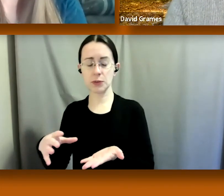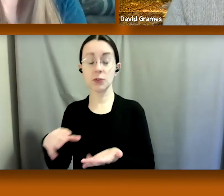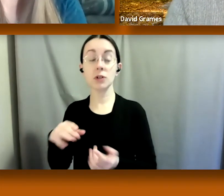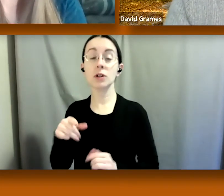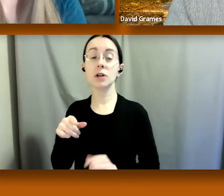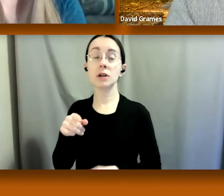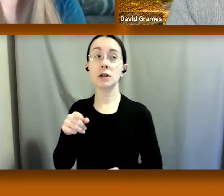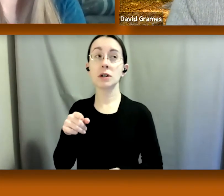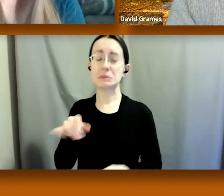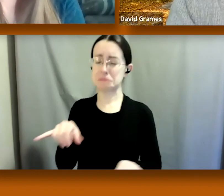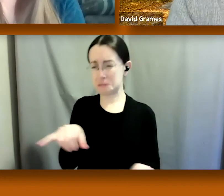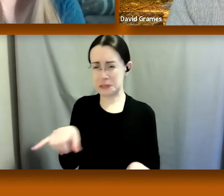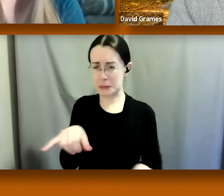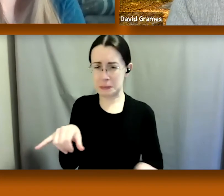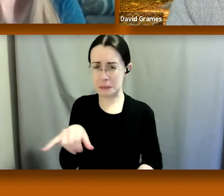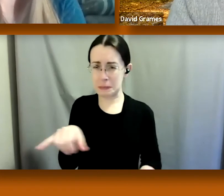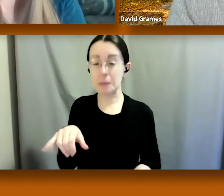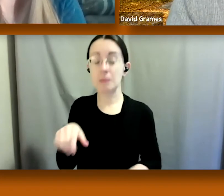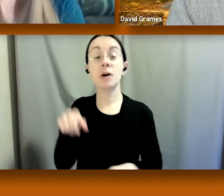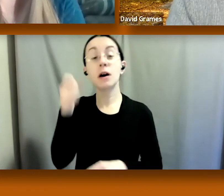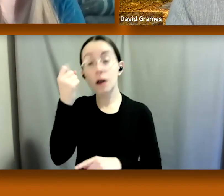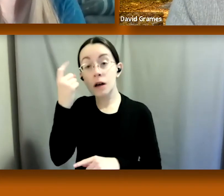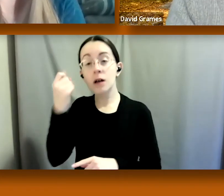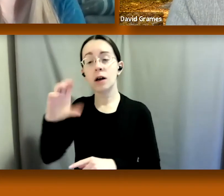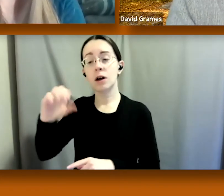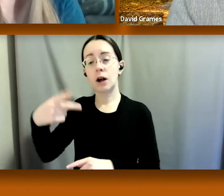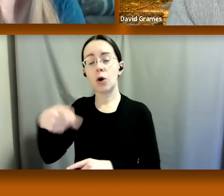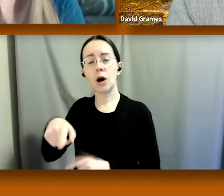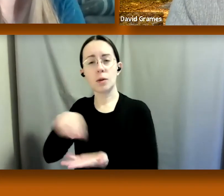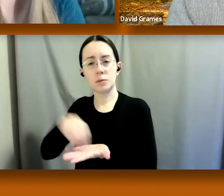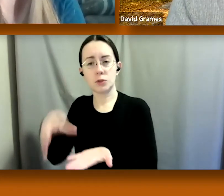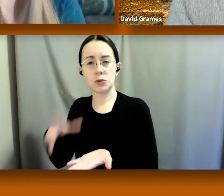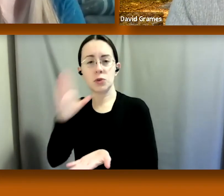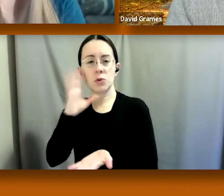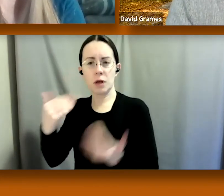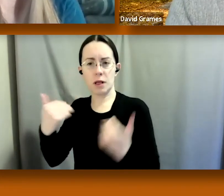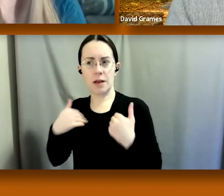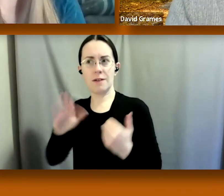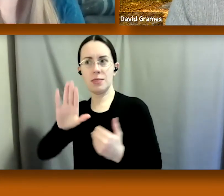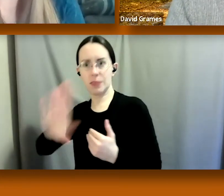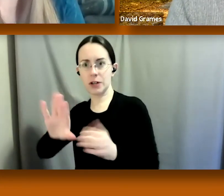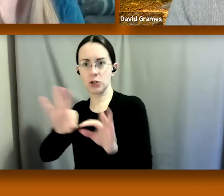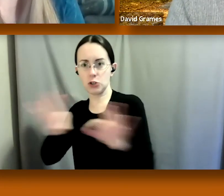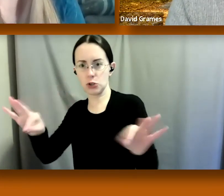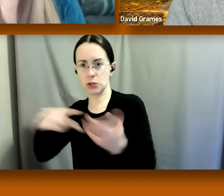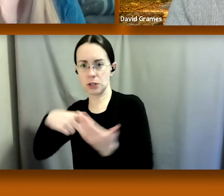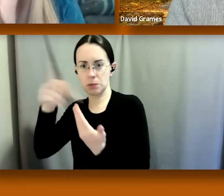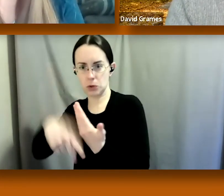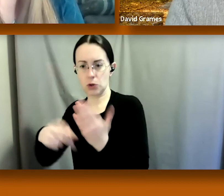requirements within their degree that they have to have so much experience